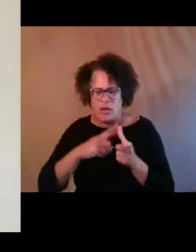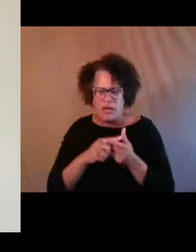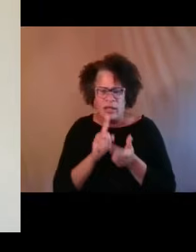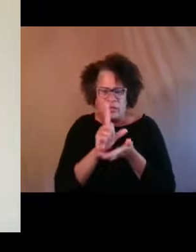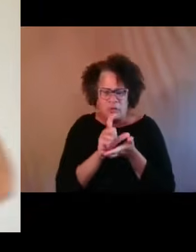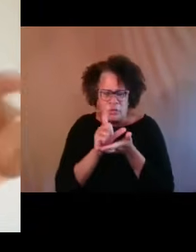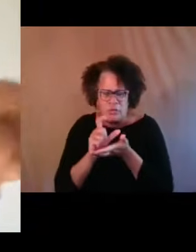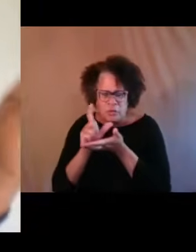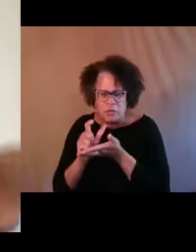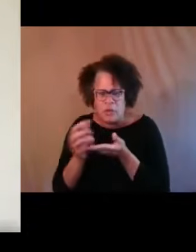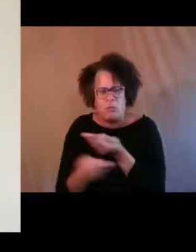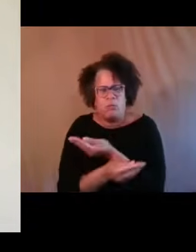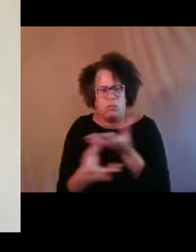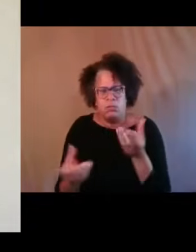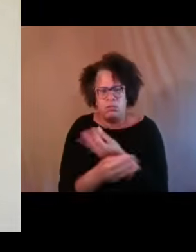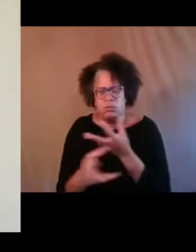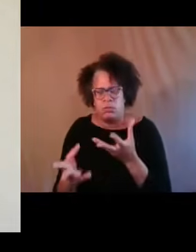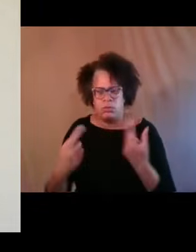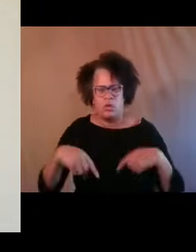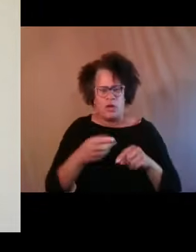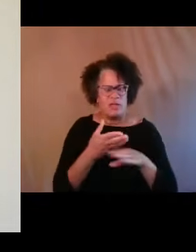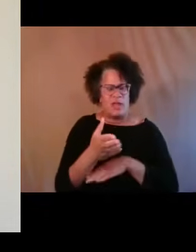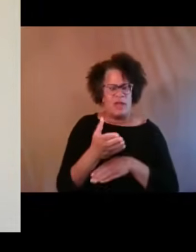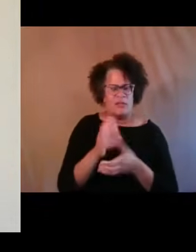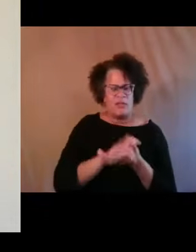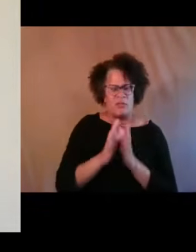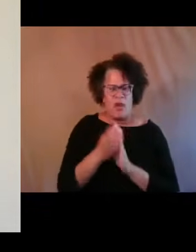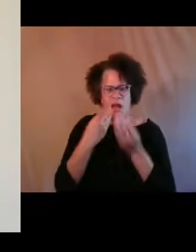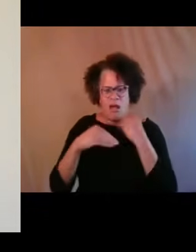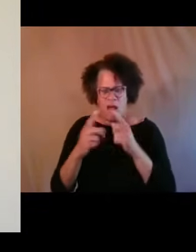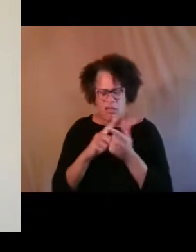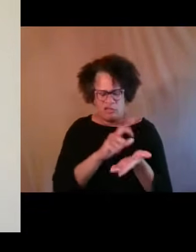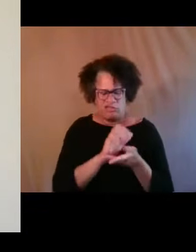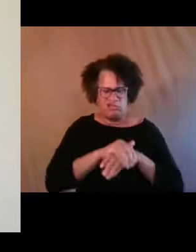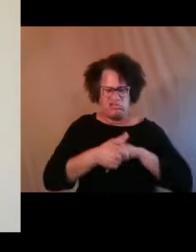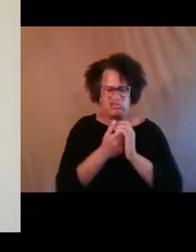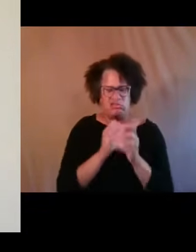and hands them out to us after burgers in Harlem. Woo Woo.